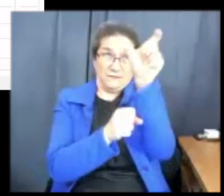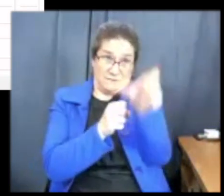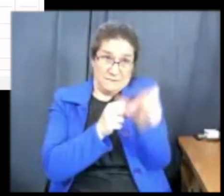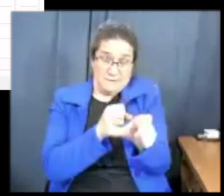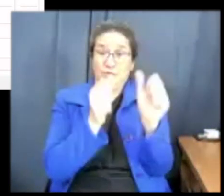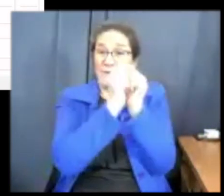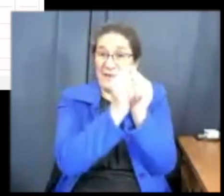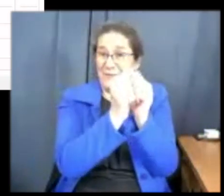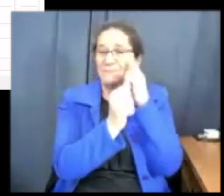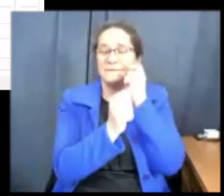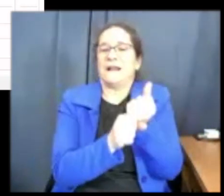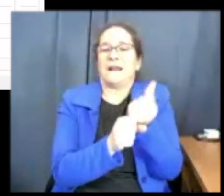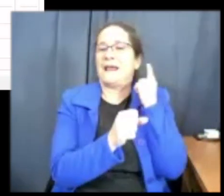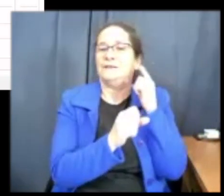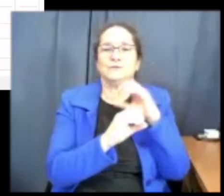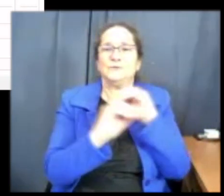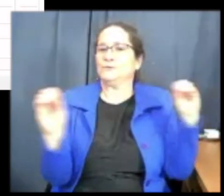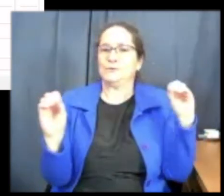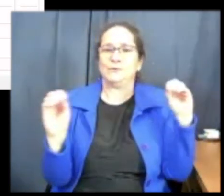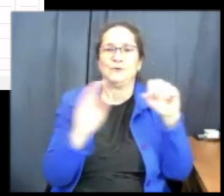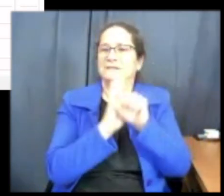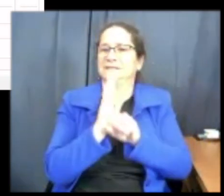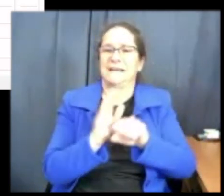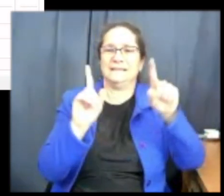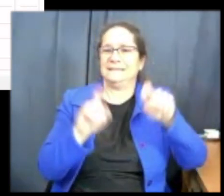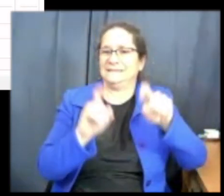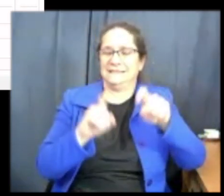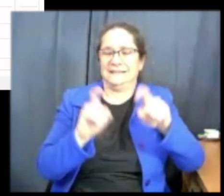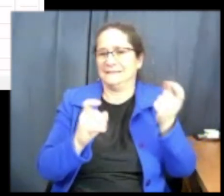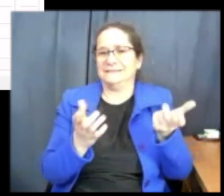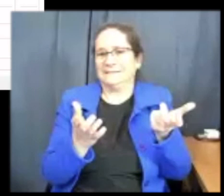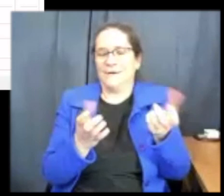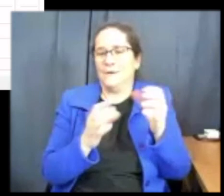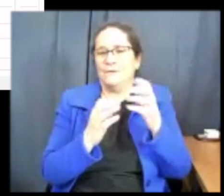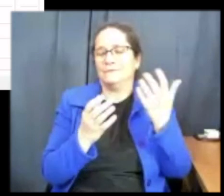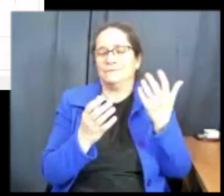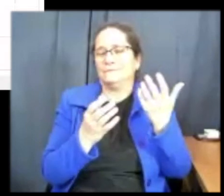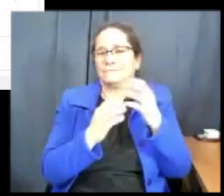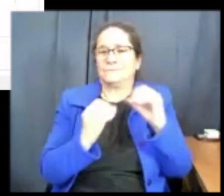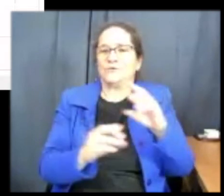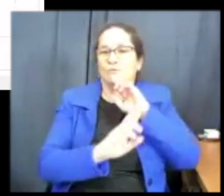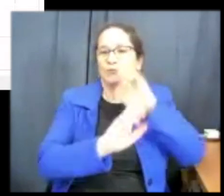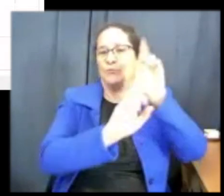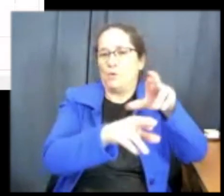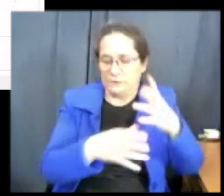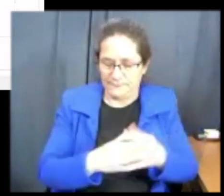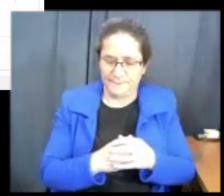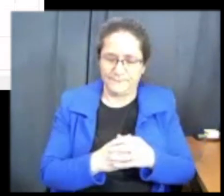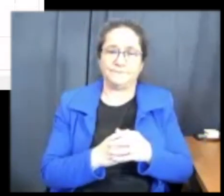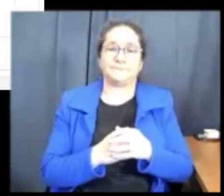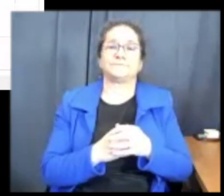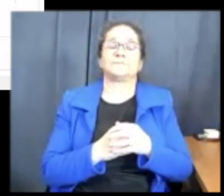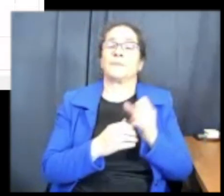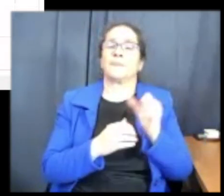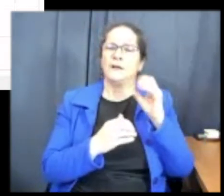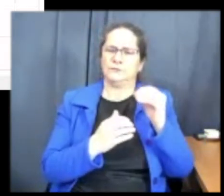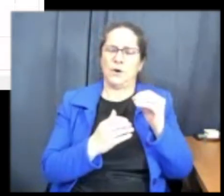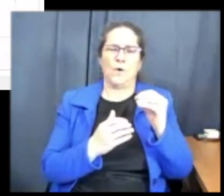But in order to pull the data is what we do is. I have all of the possible indicators here